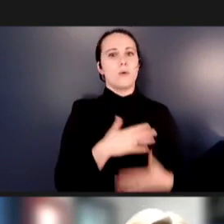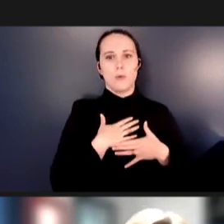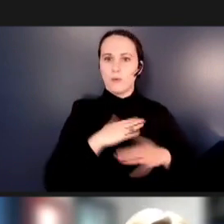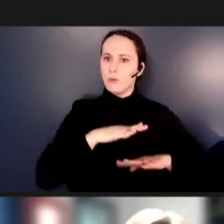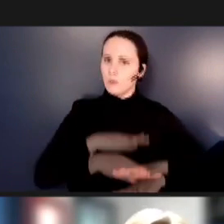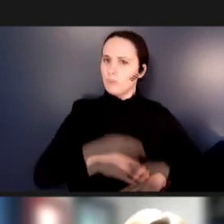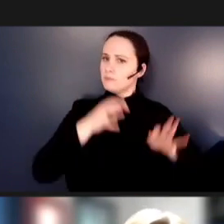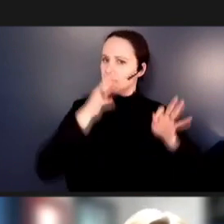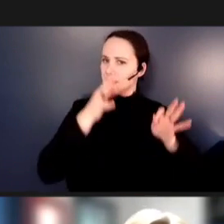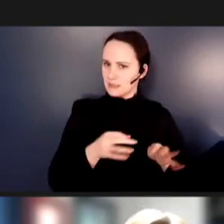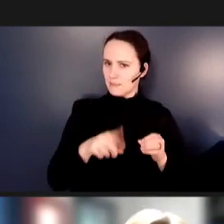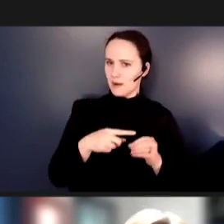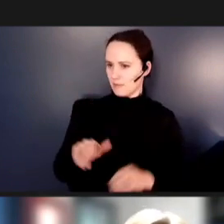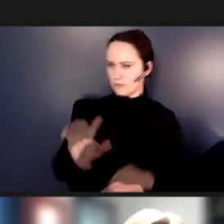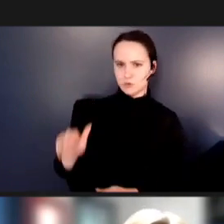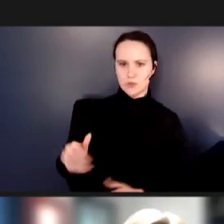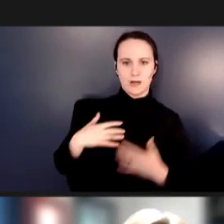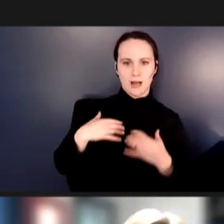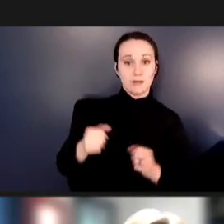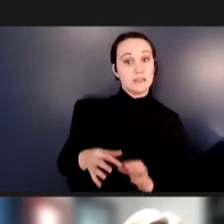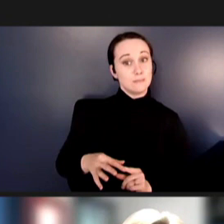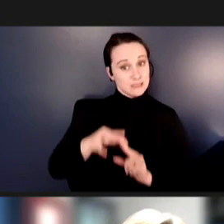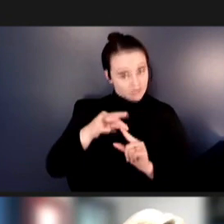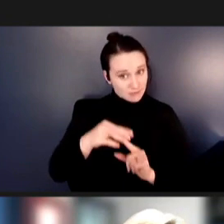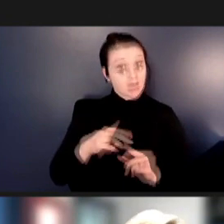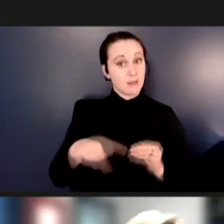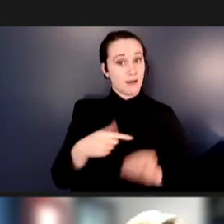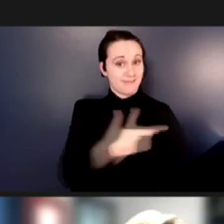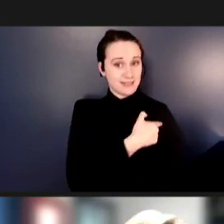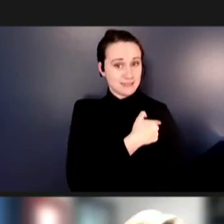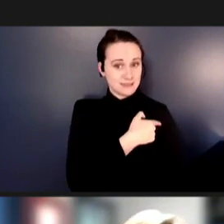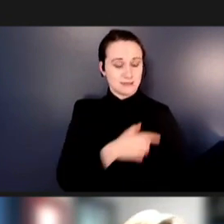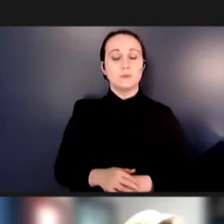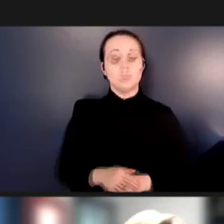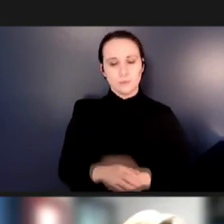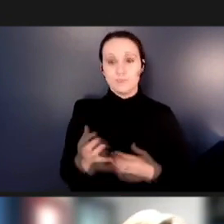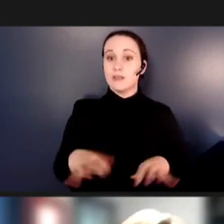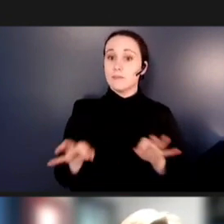and specifically about immunization. It's important, as pediatric care providers,